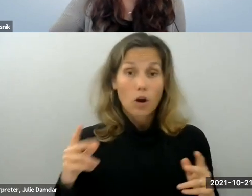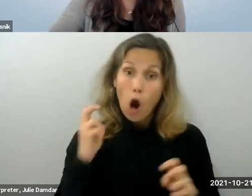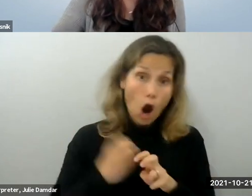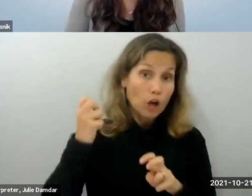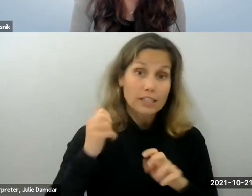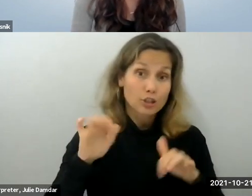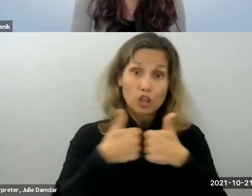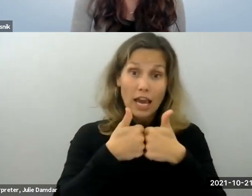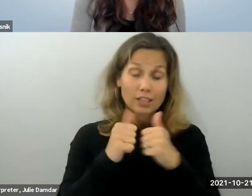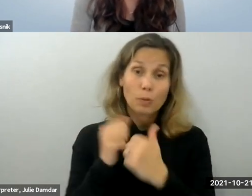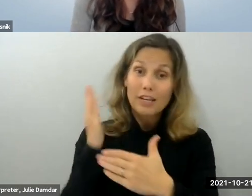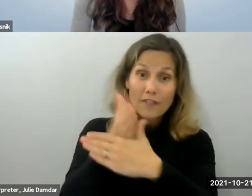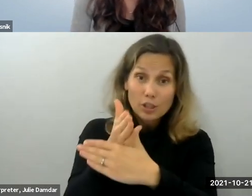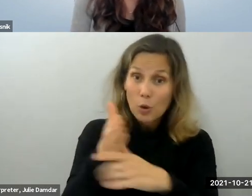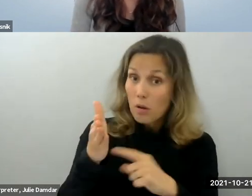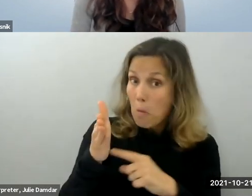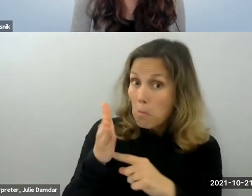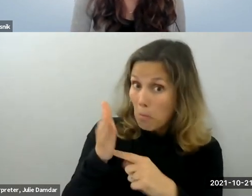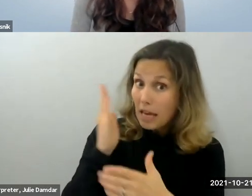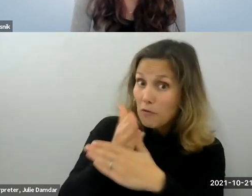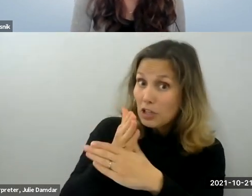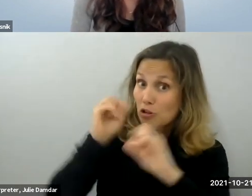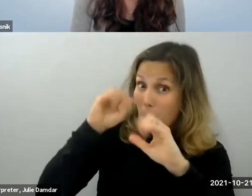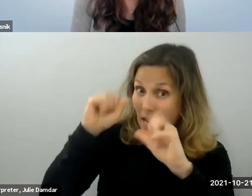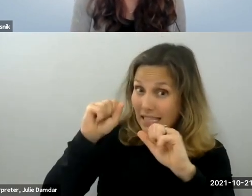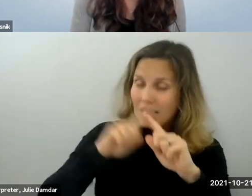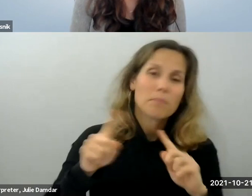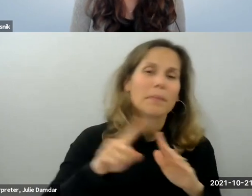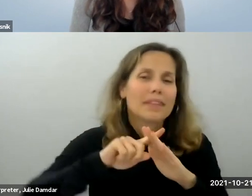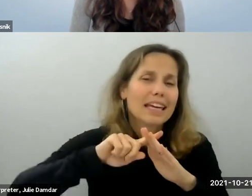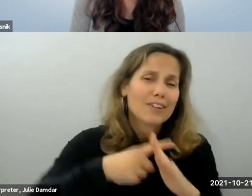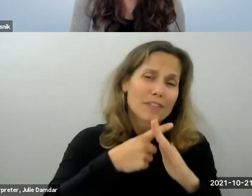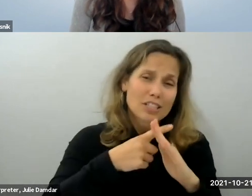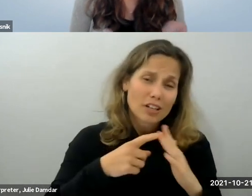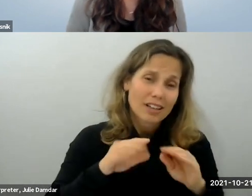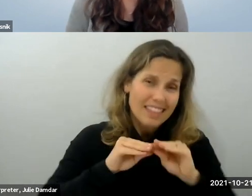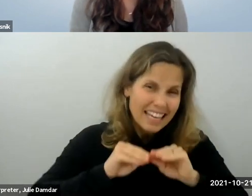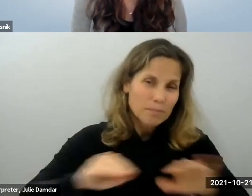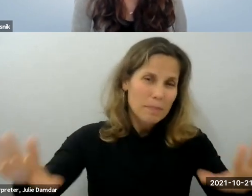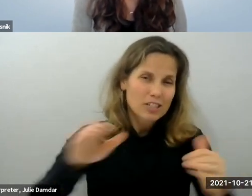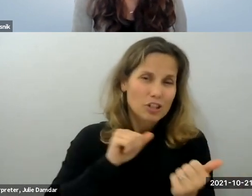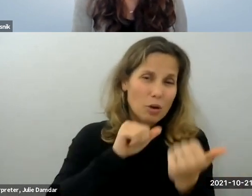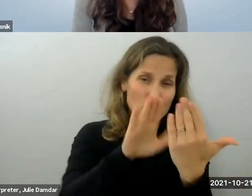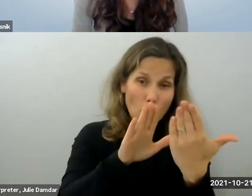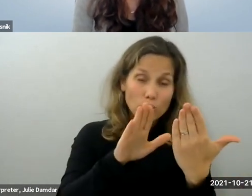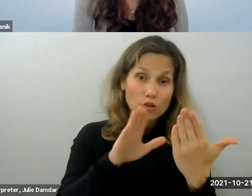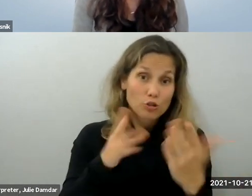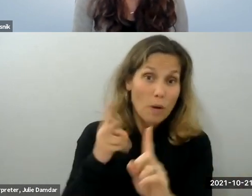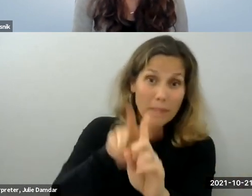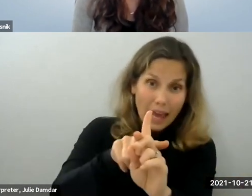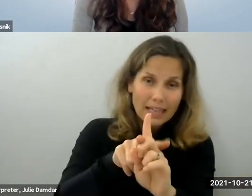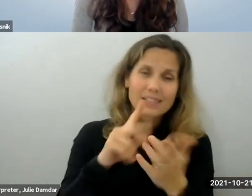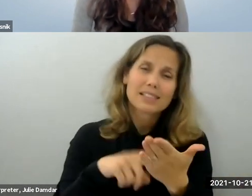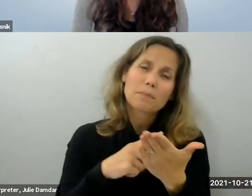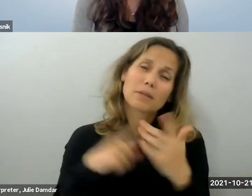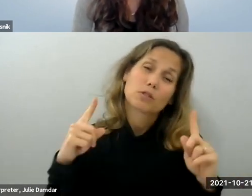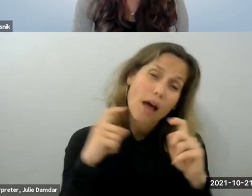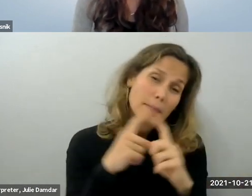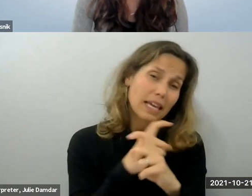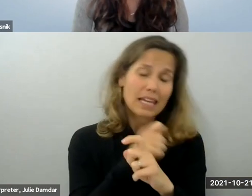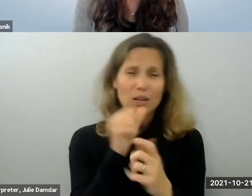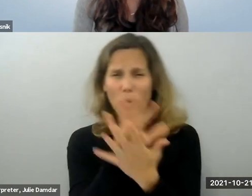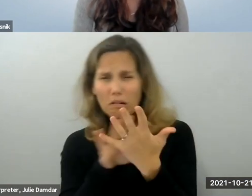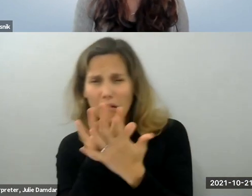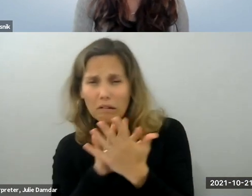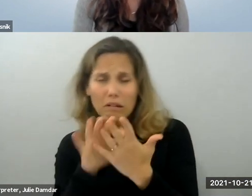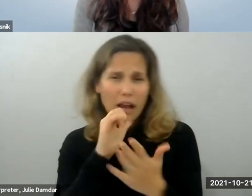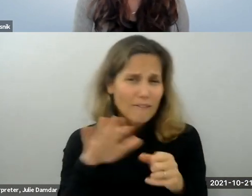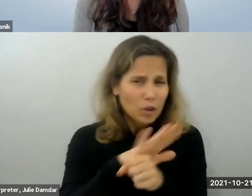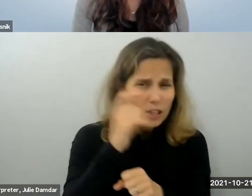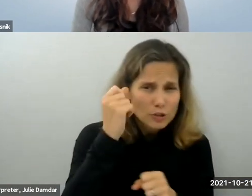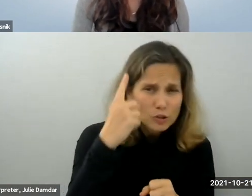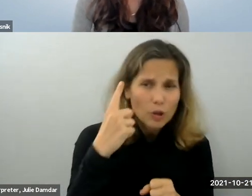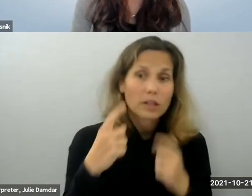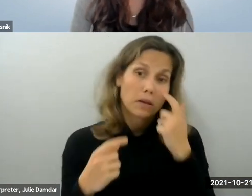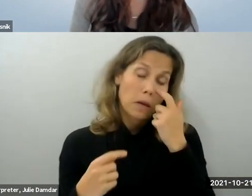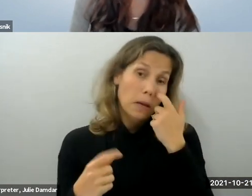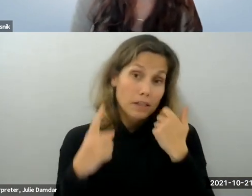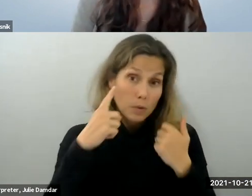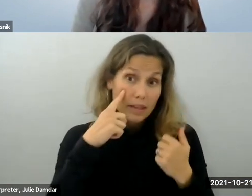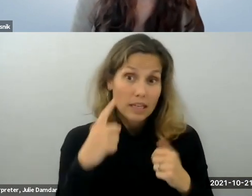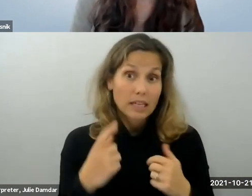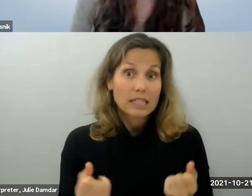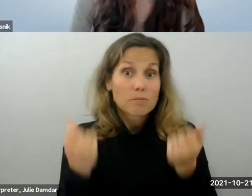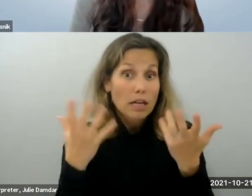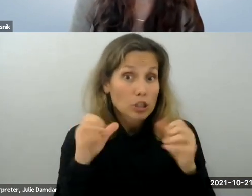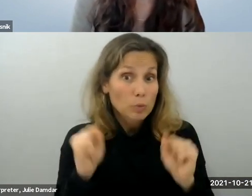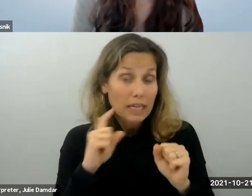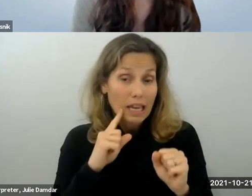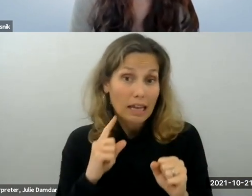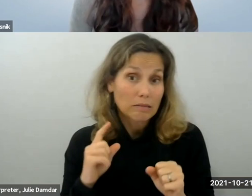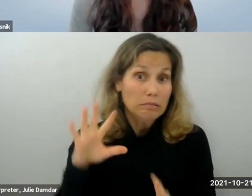Lisa Saldana (she/her/hers): That we have these amazing interventions, but the implementation approach that is necessary to get them into practice is sometimes complicated or not well understood, and so I think as much as we can sort of preempt that that's that's going to help us.